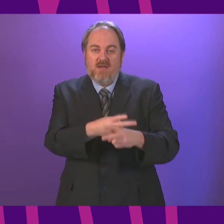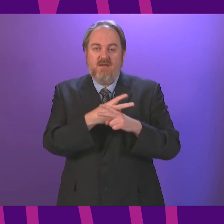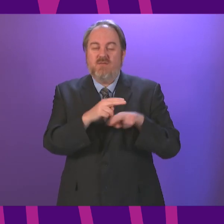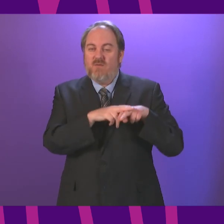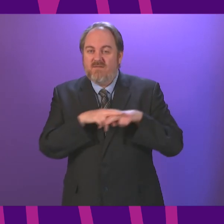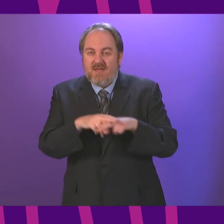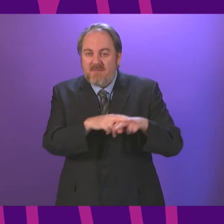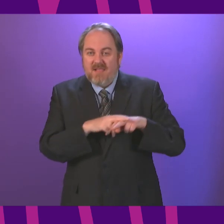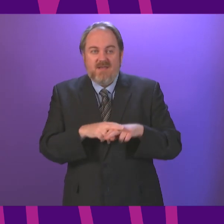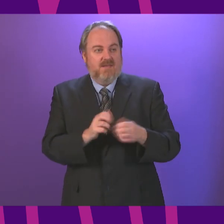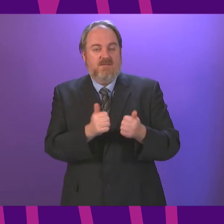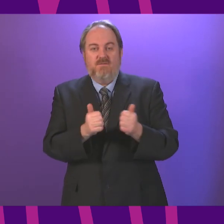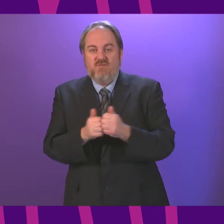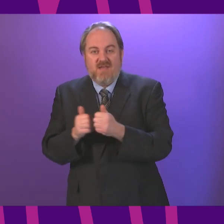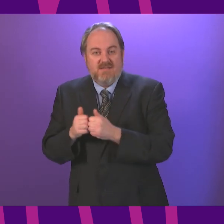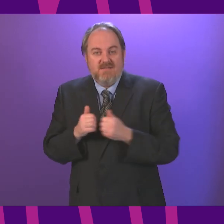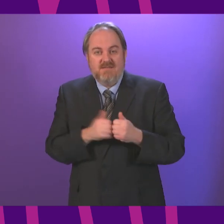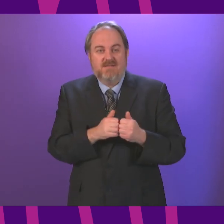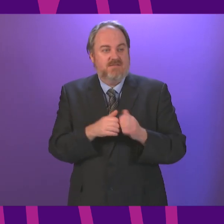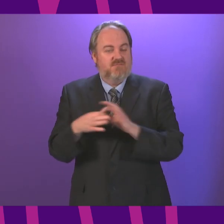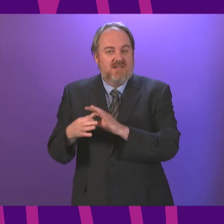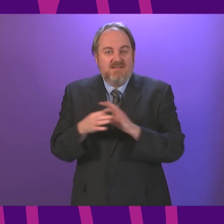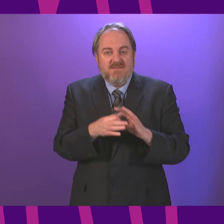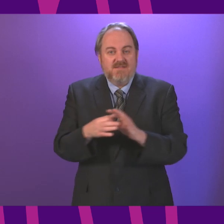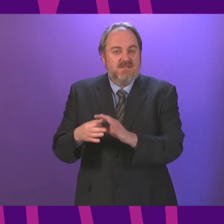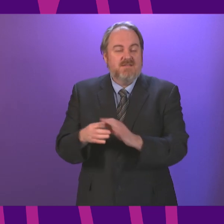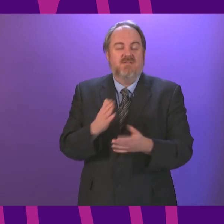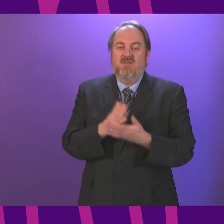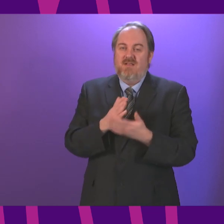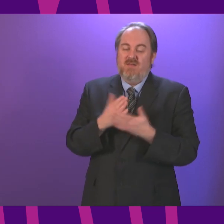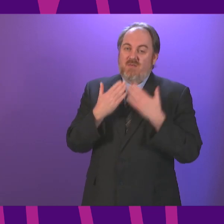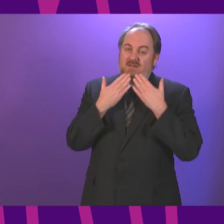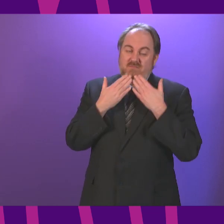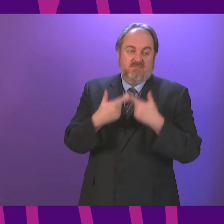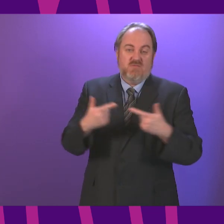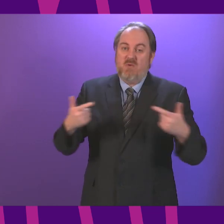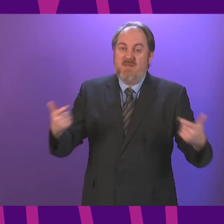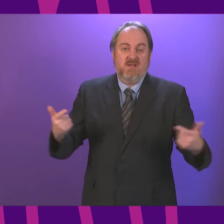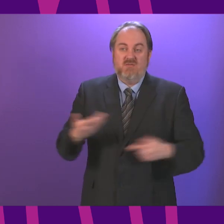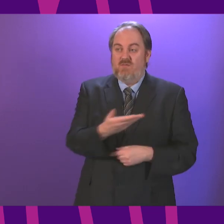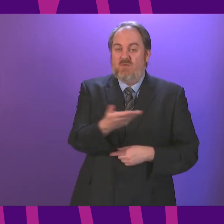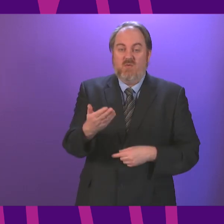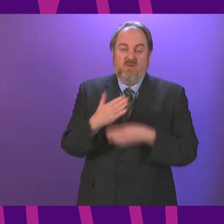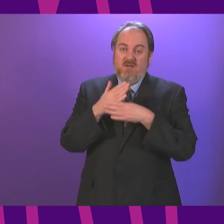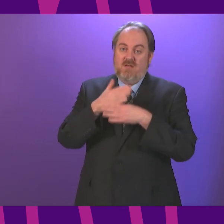through what has been a really difficult 12 months and who continue to care for them. We owe unpaid carers an enormous debt of gratitude at all times, but that is particularly true